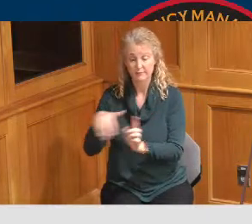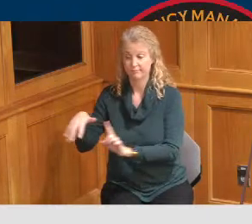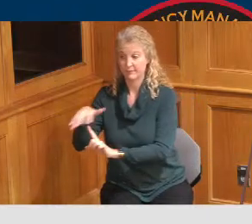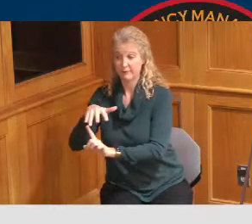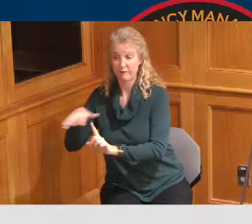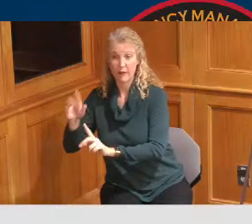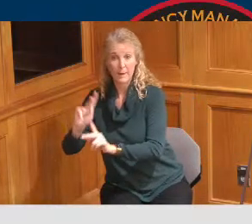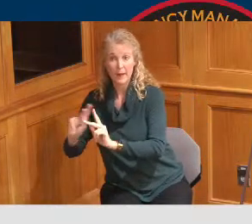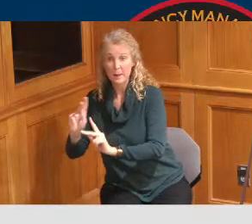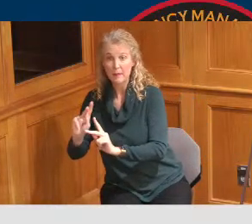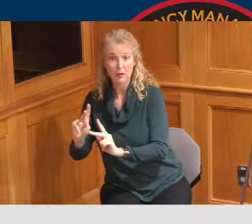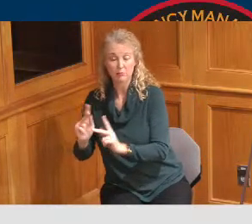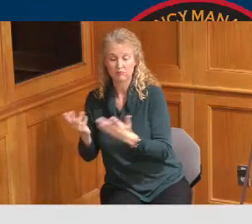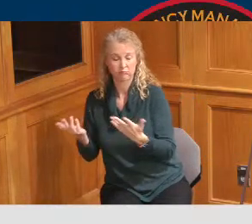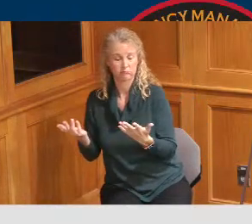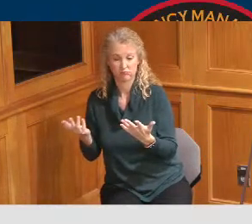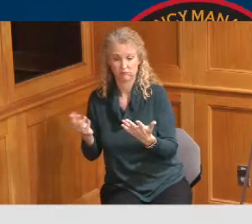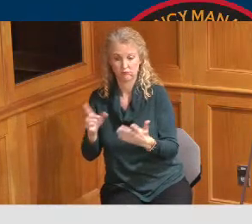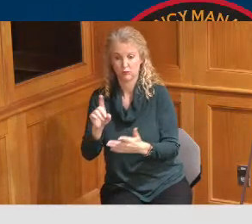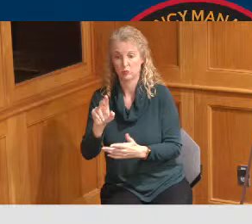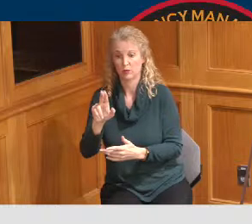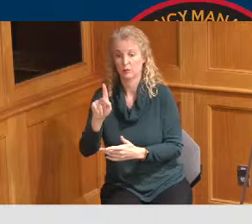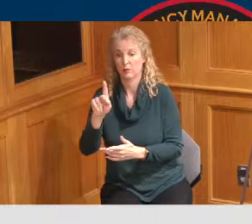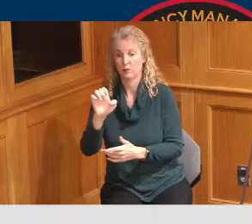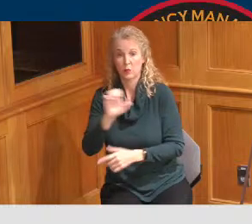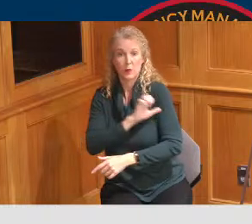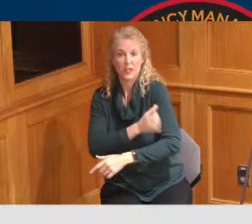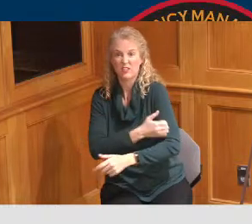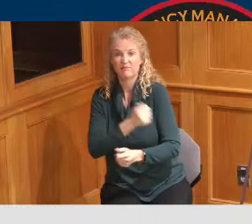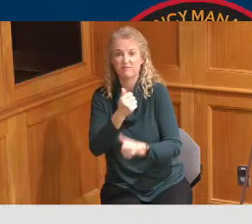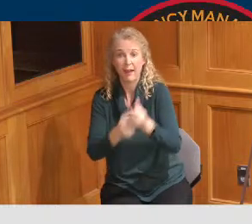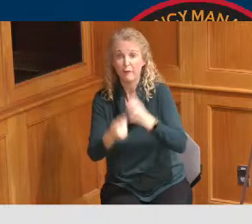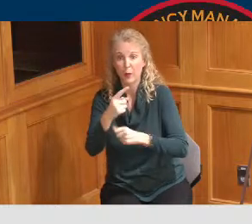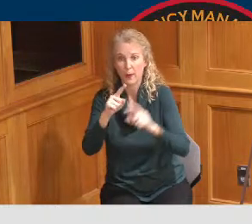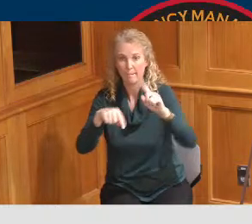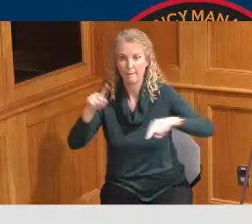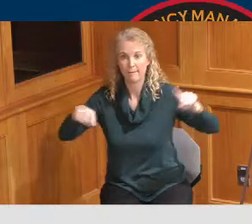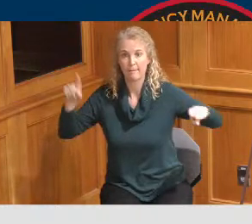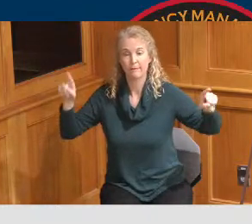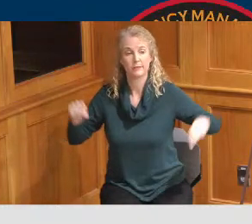environmental Department to Duke Energy so the whole range of people then the second part is the